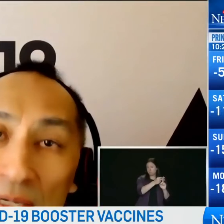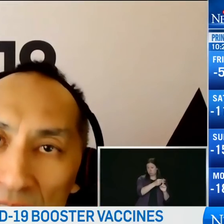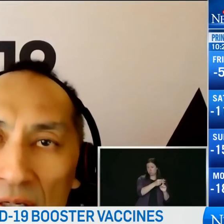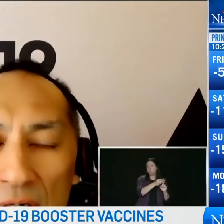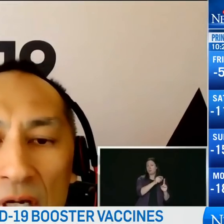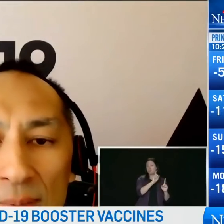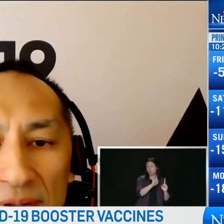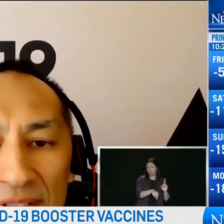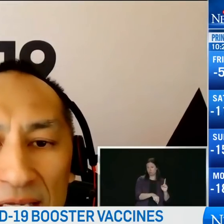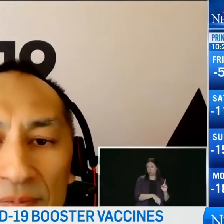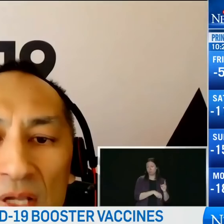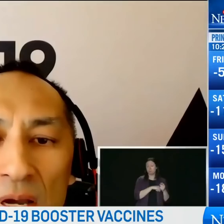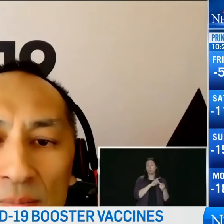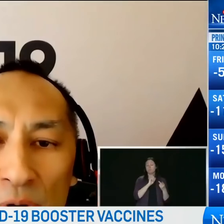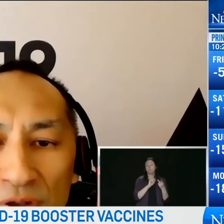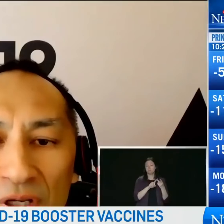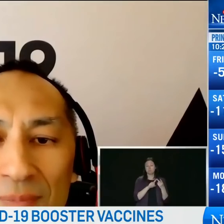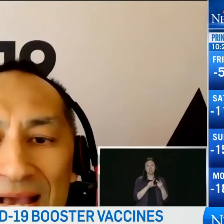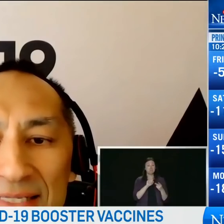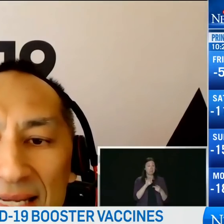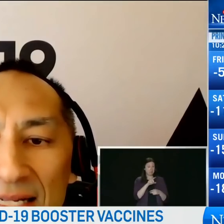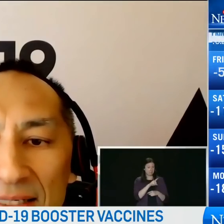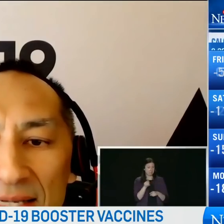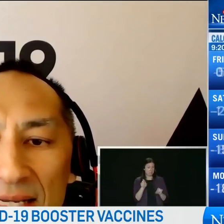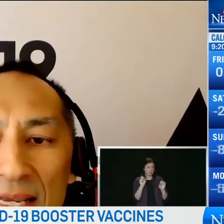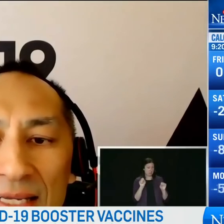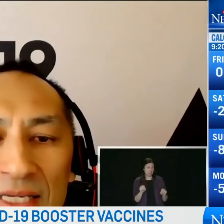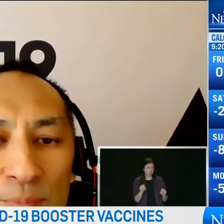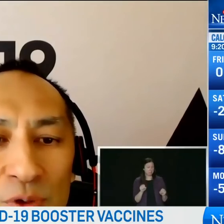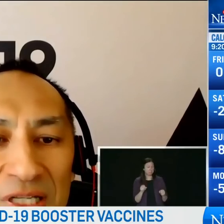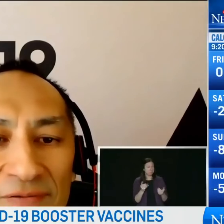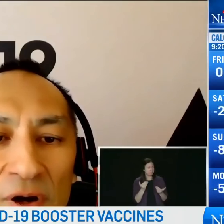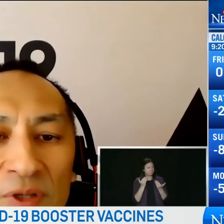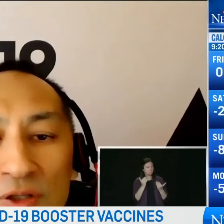PROTECTION BY COMPLETING A